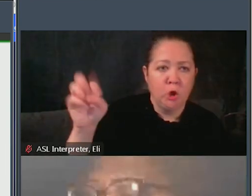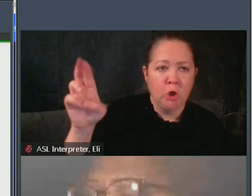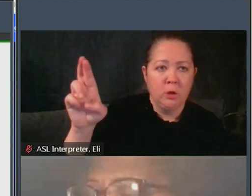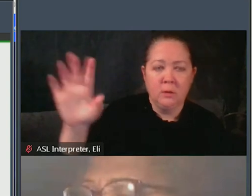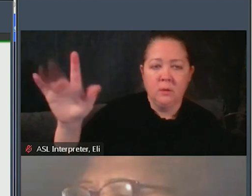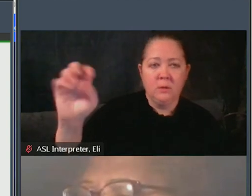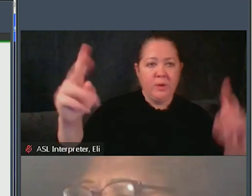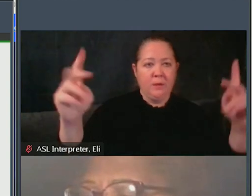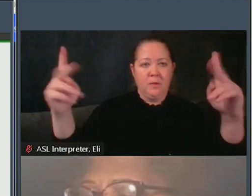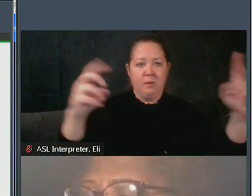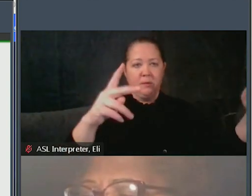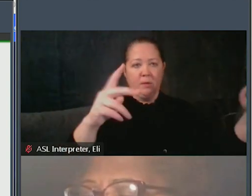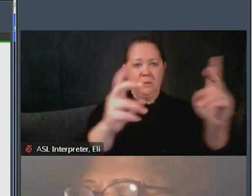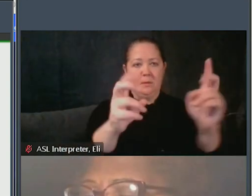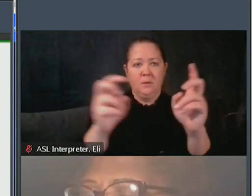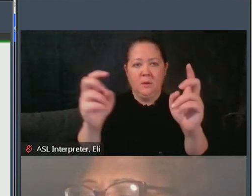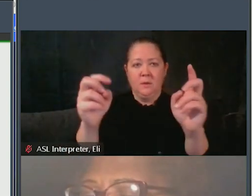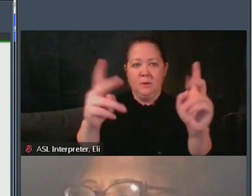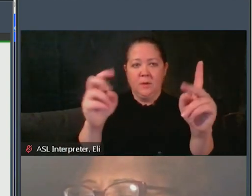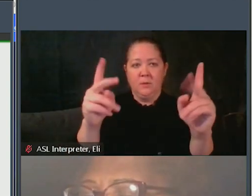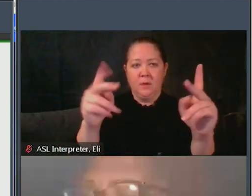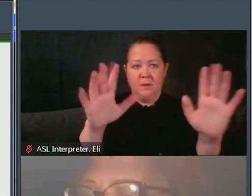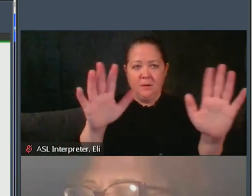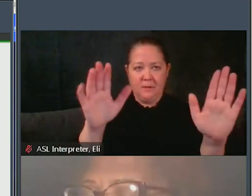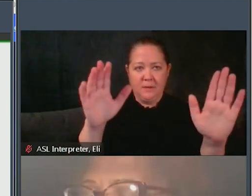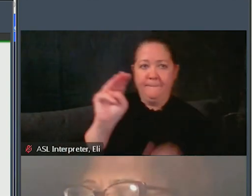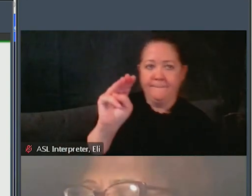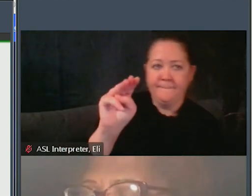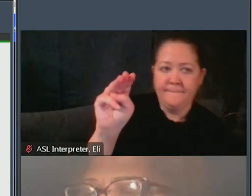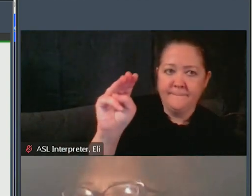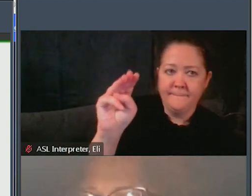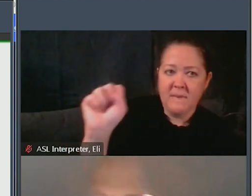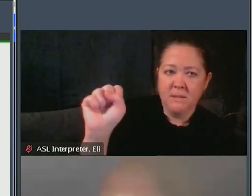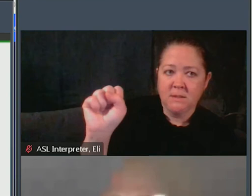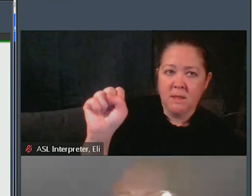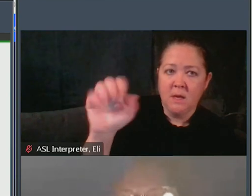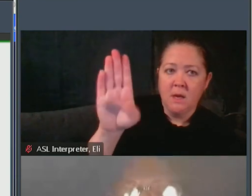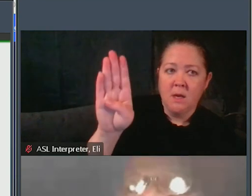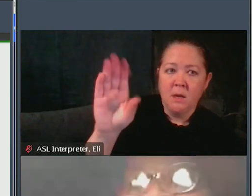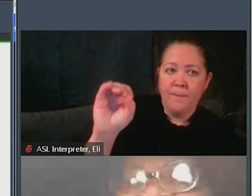Hold on a second. Okay. Ms. Booze, or then so do you wish to speak now? Very briefly. Okay.